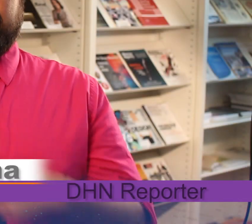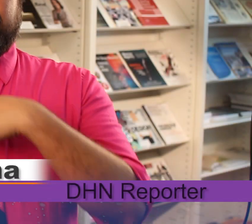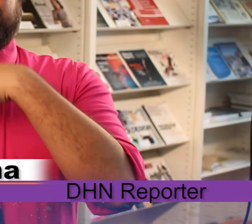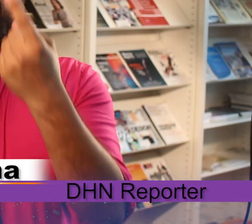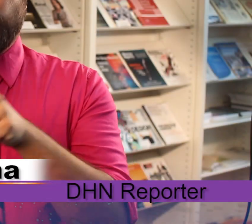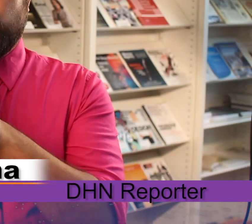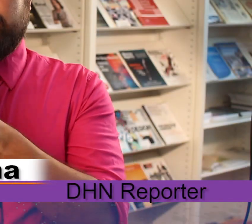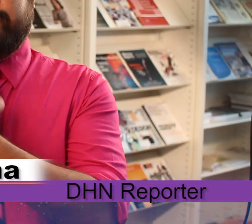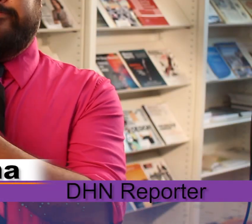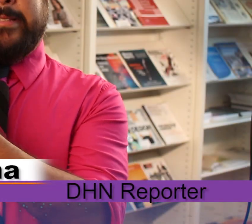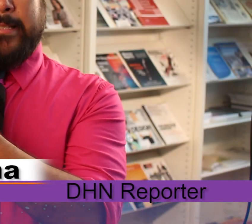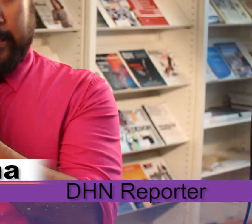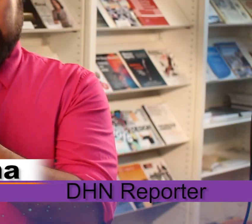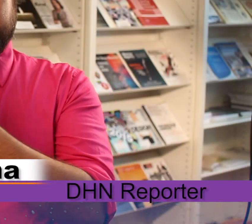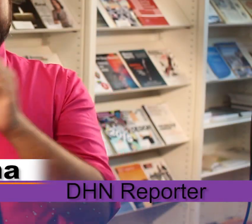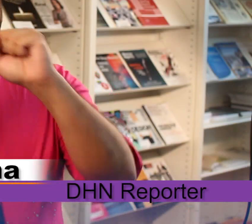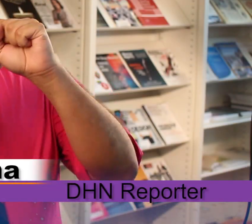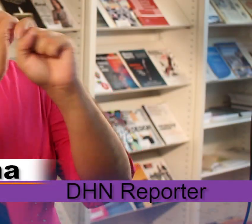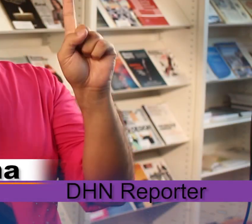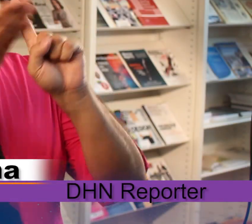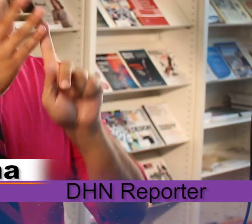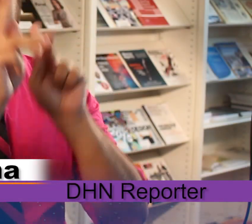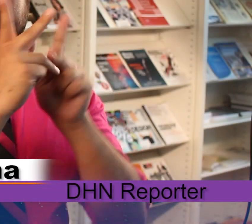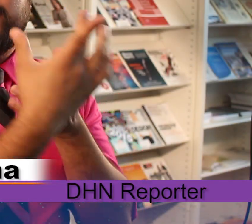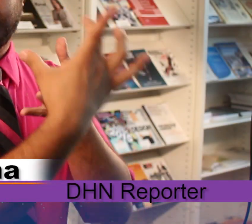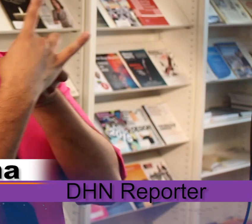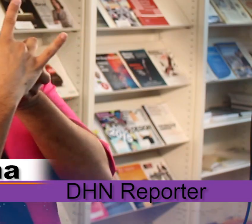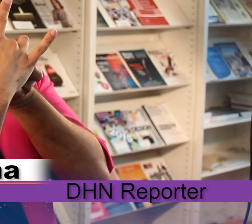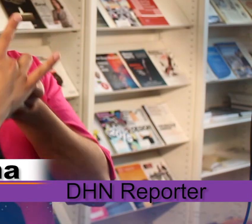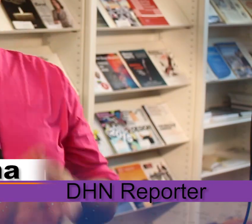The Islamic state of Iraq and Syria -- known as ISIS